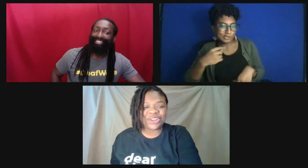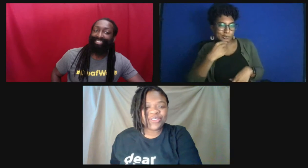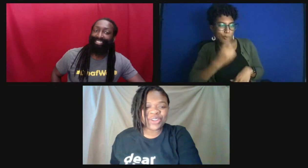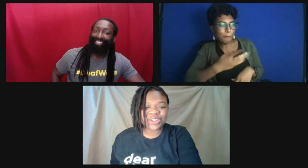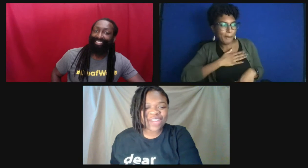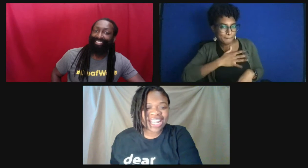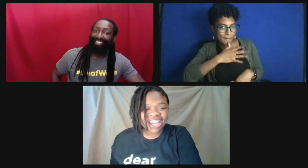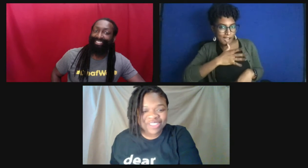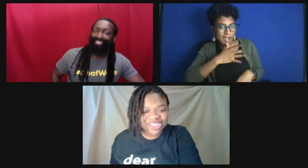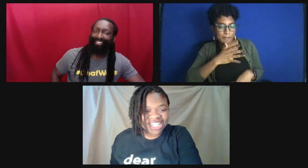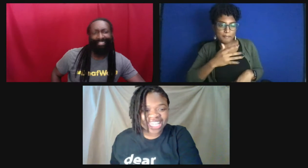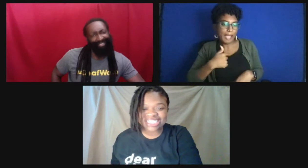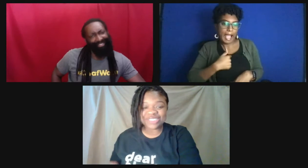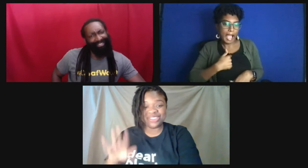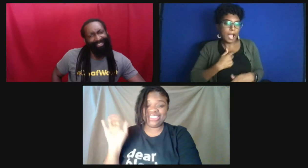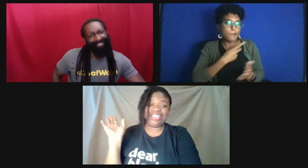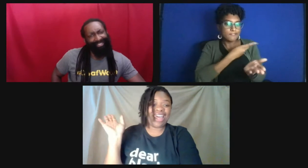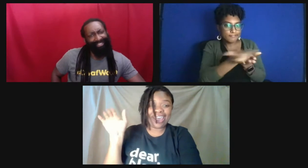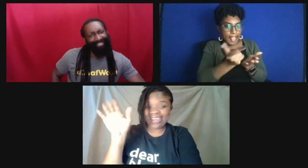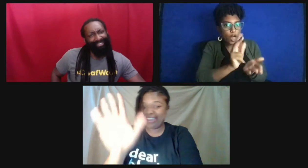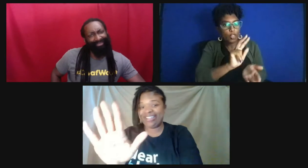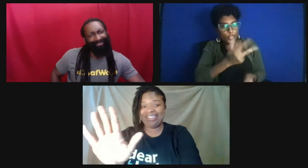the third, fourth grade level and she was just like,